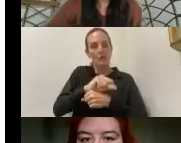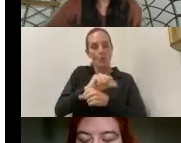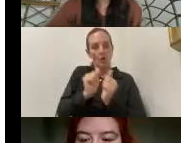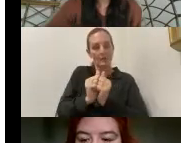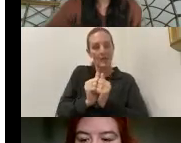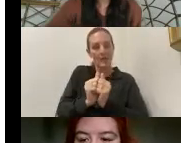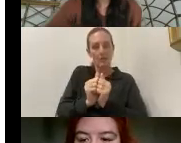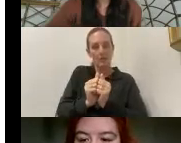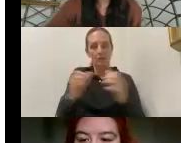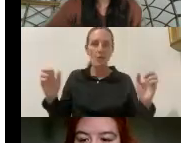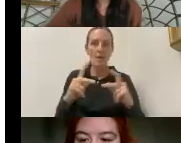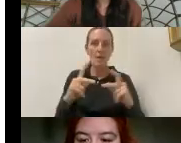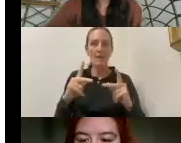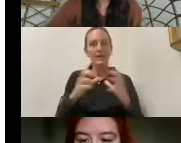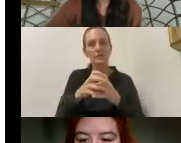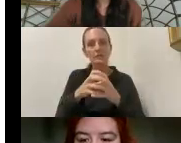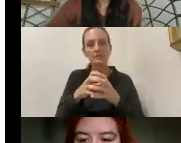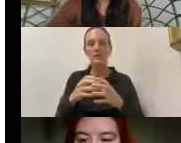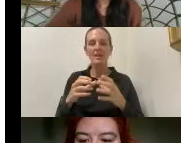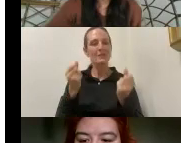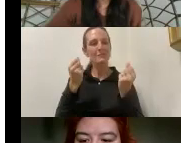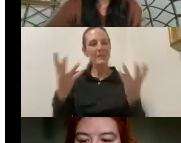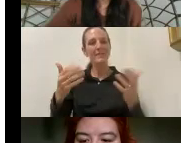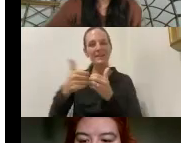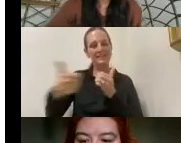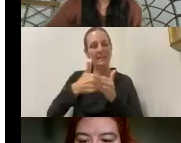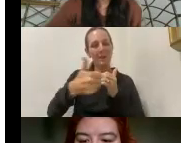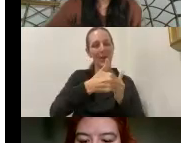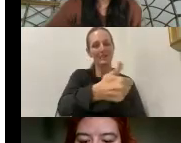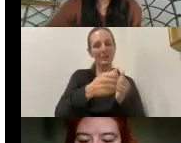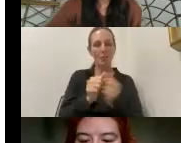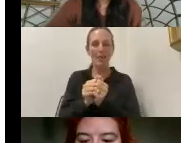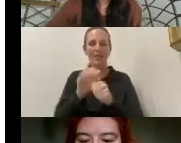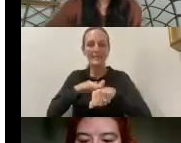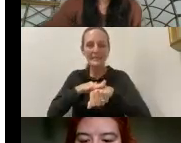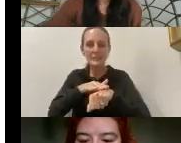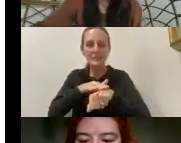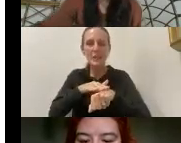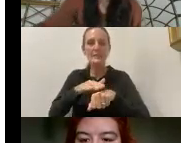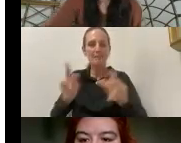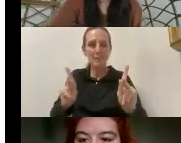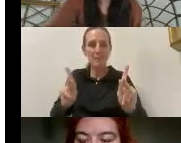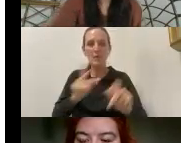I think there's just been a lot of separation with Indigenous people, there's a lot of past